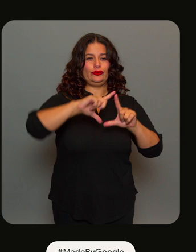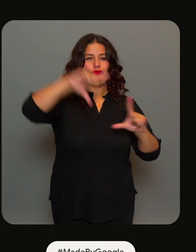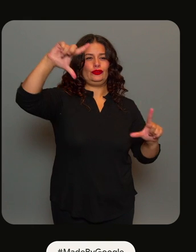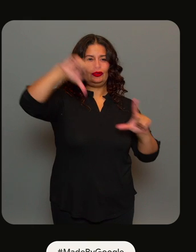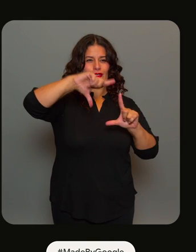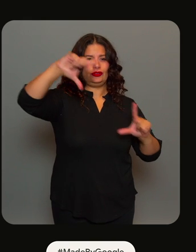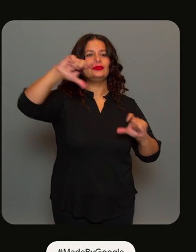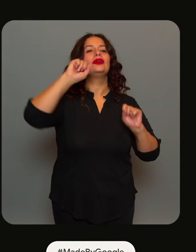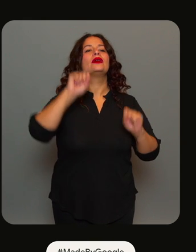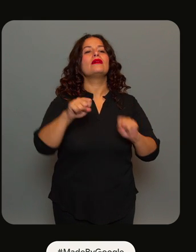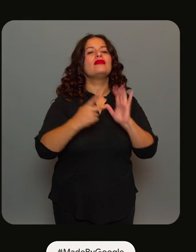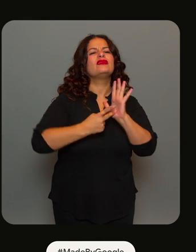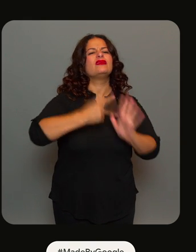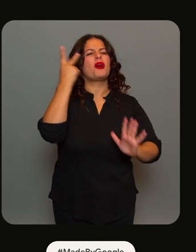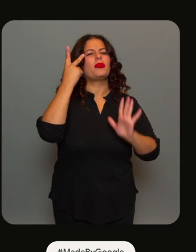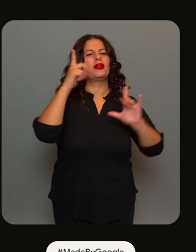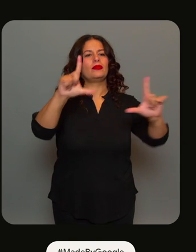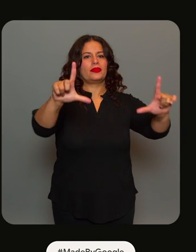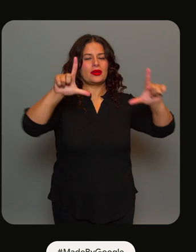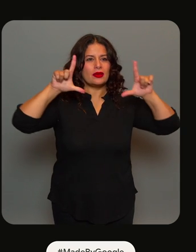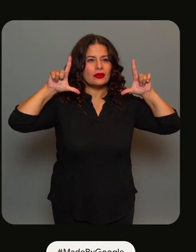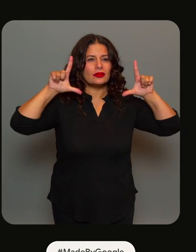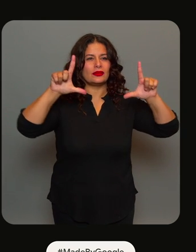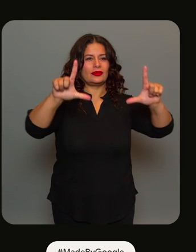the magnification of our optical lenses.